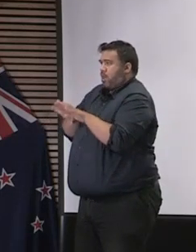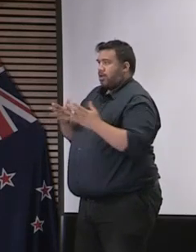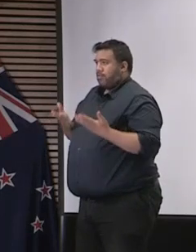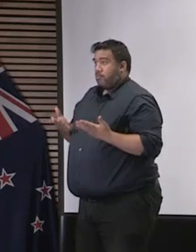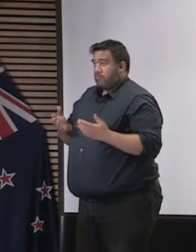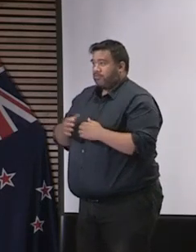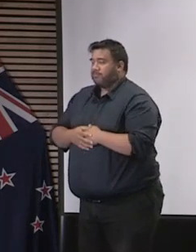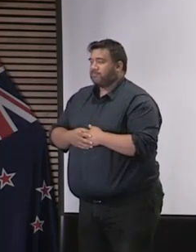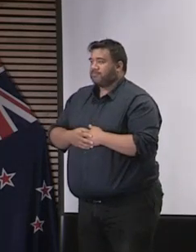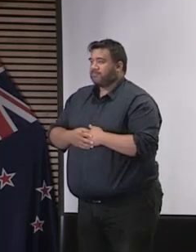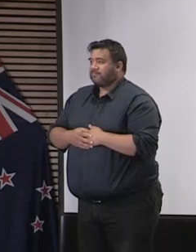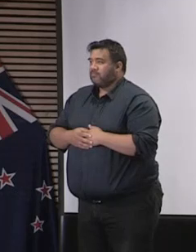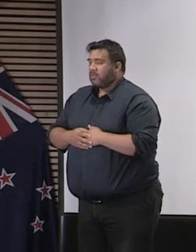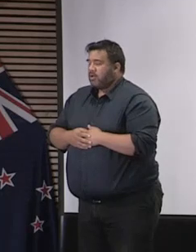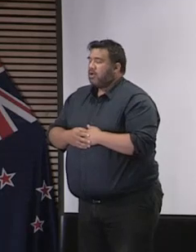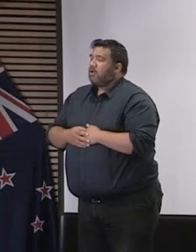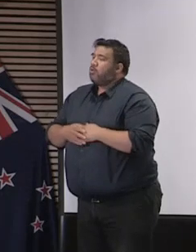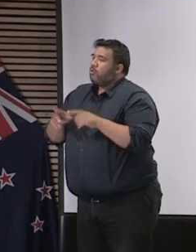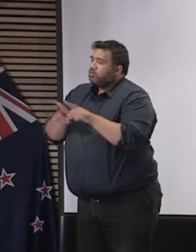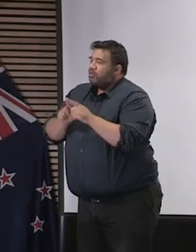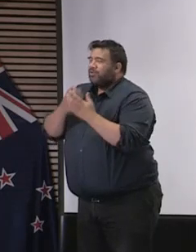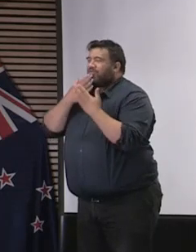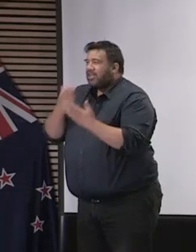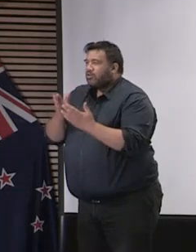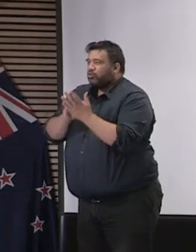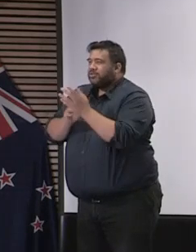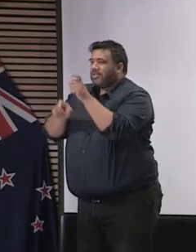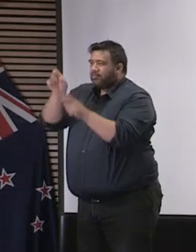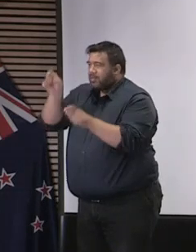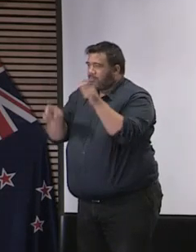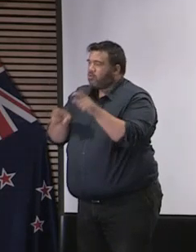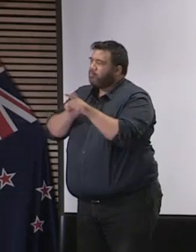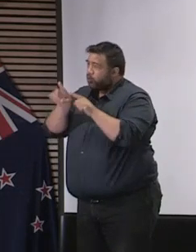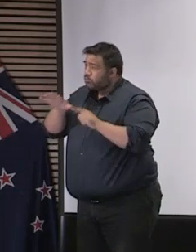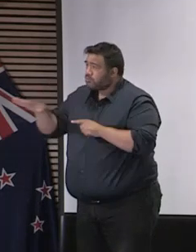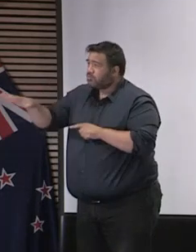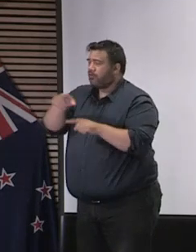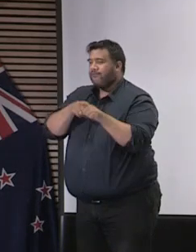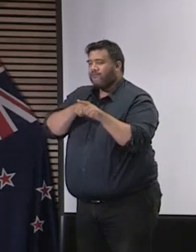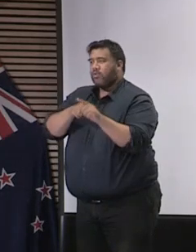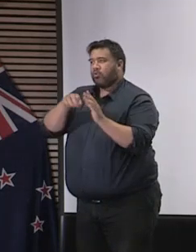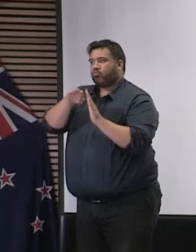facing every day on the front-line. I would like to start by acknowledging the majority of New Zealanders who